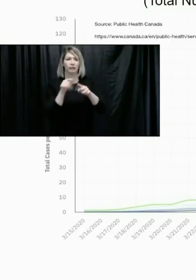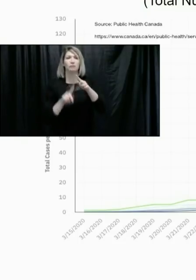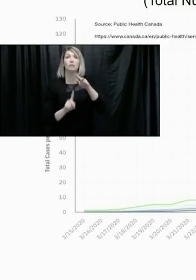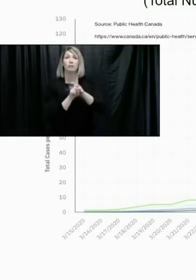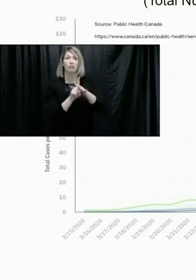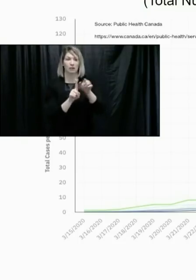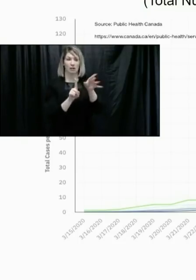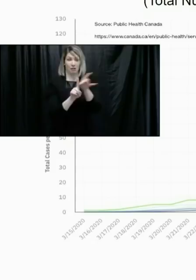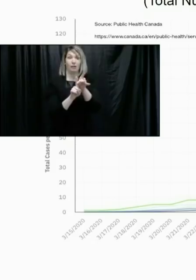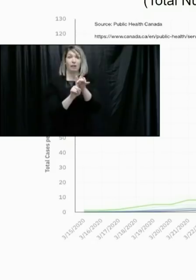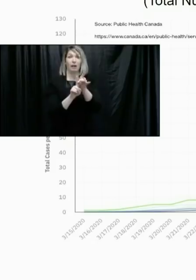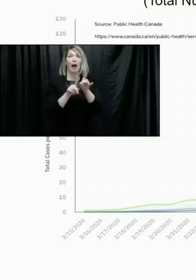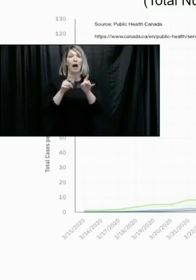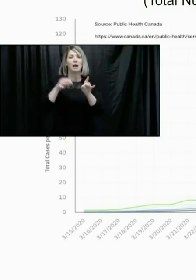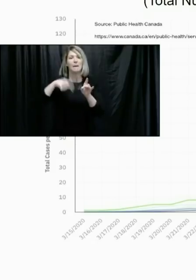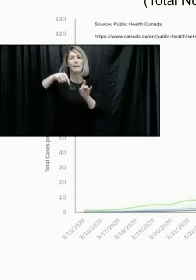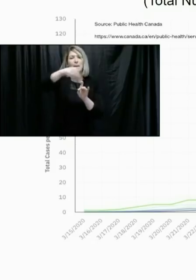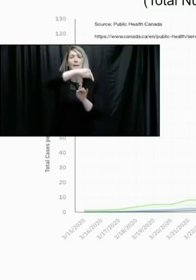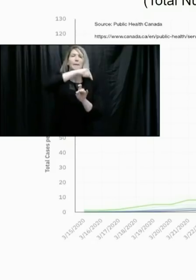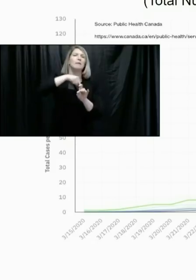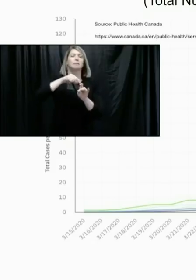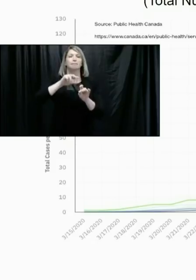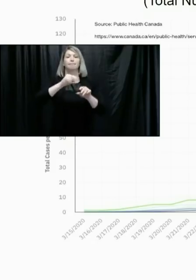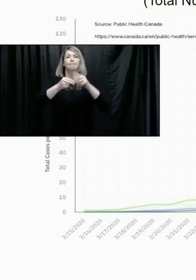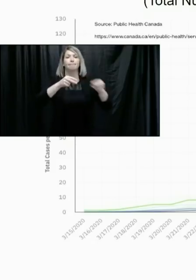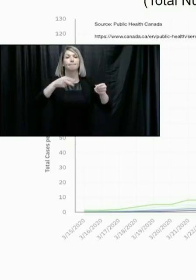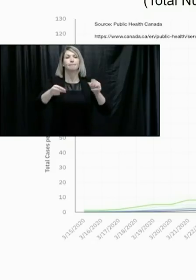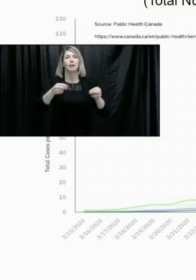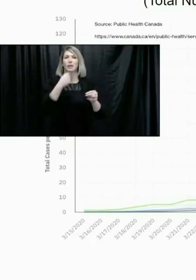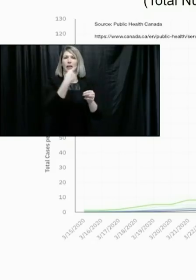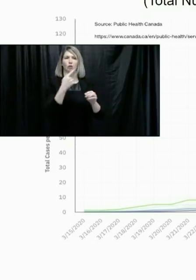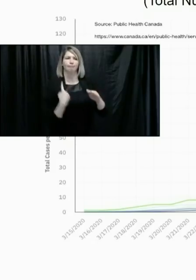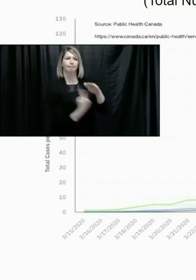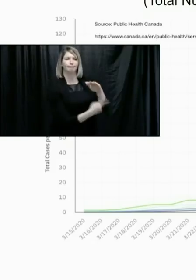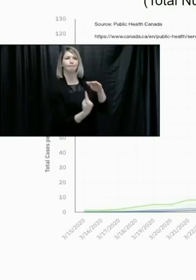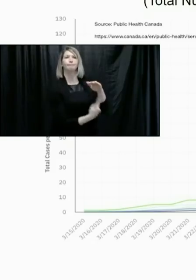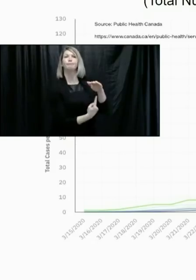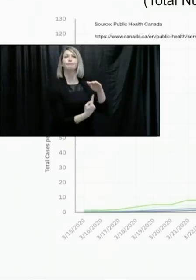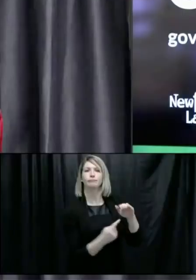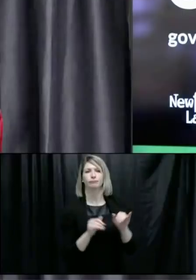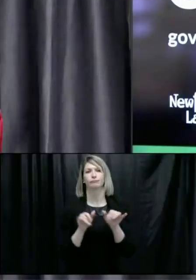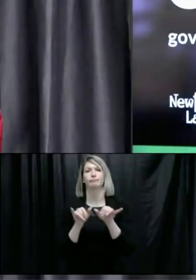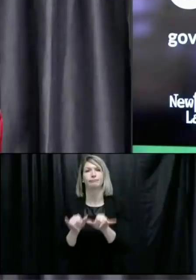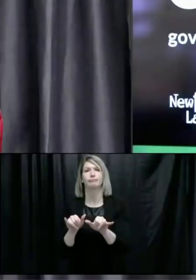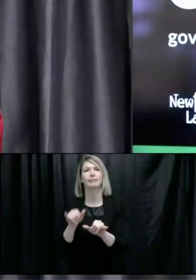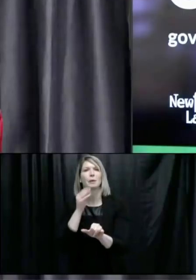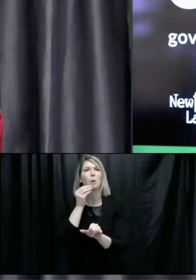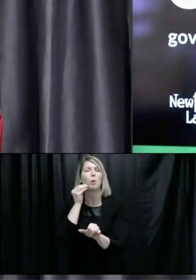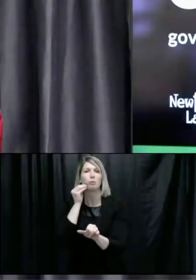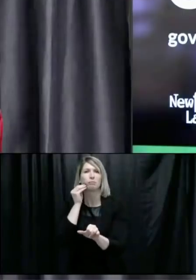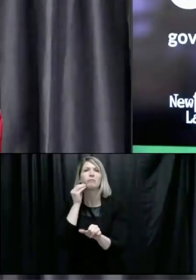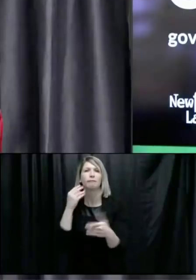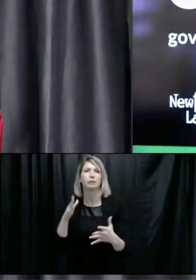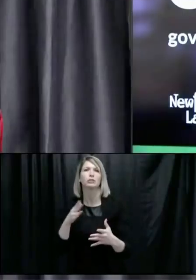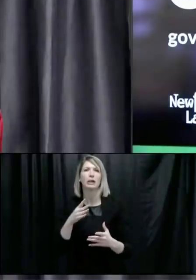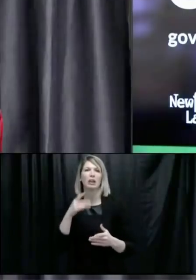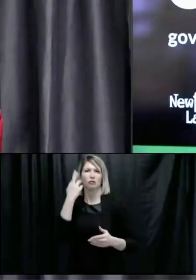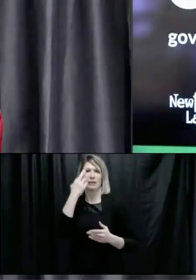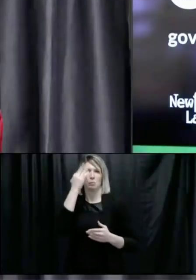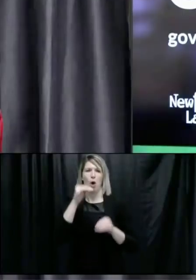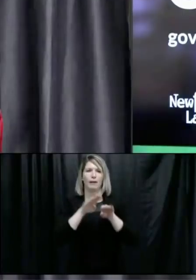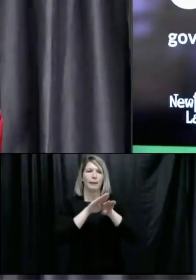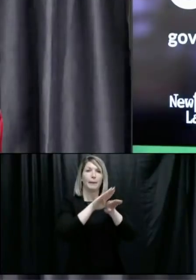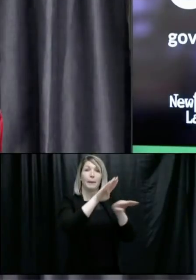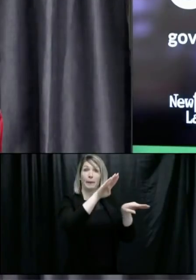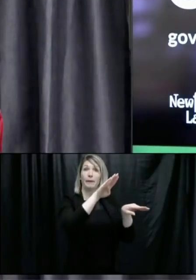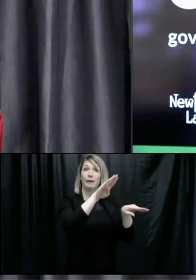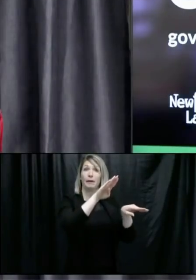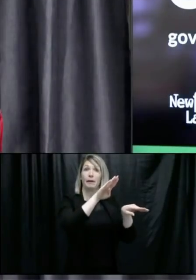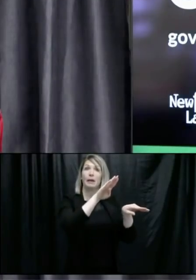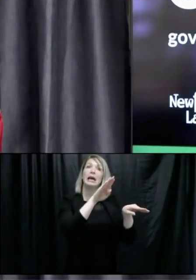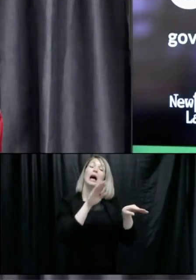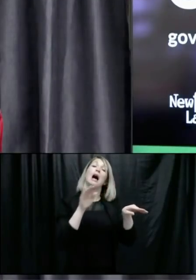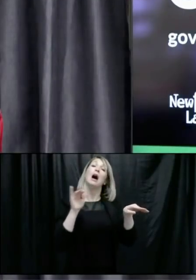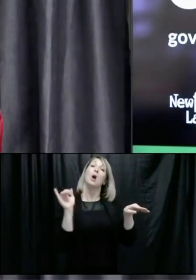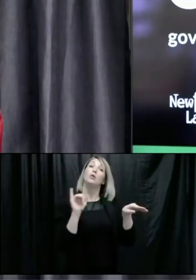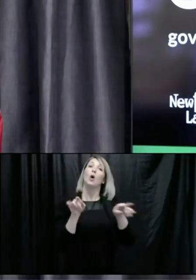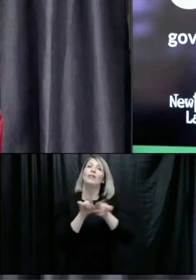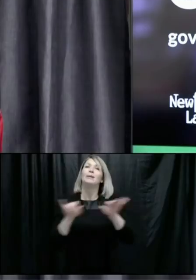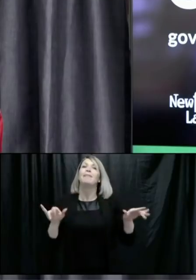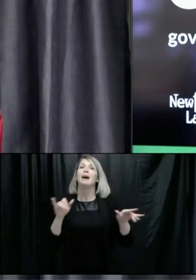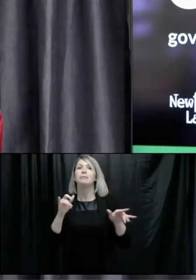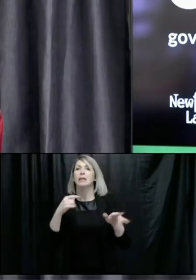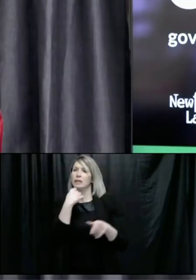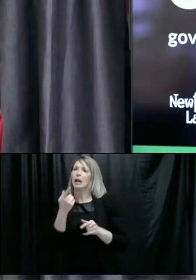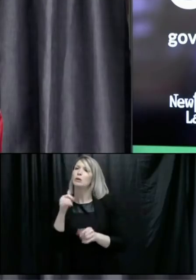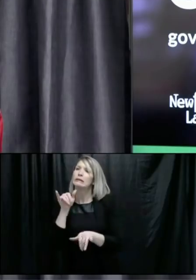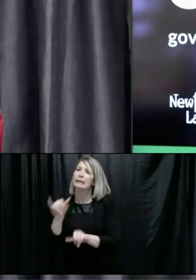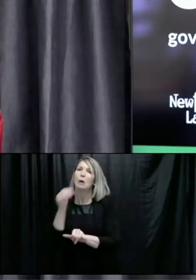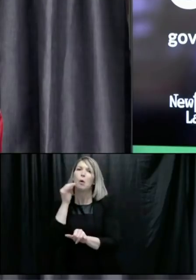TRACING AND THEY WERE ABLE TO